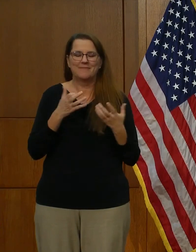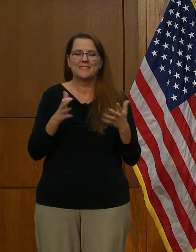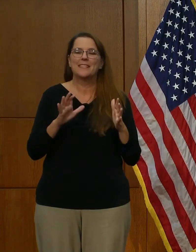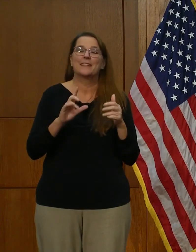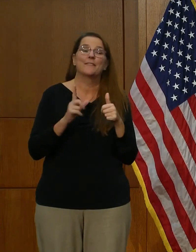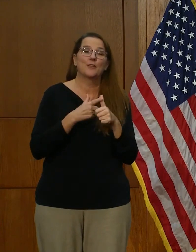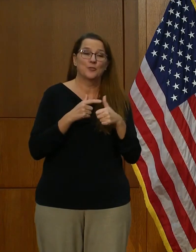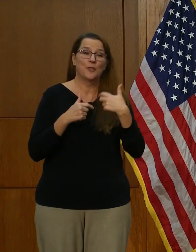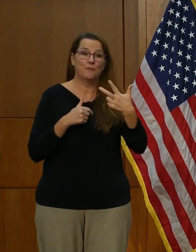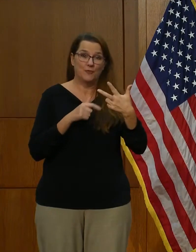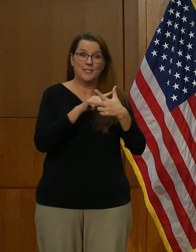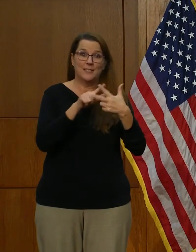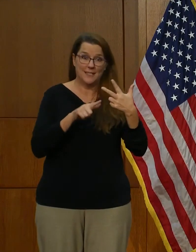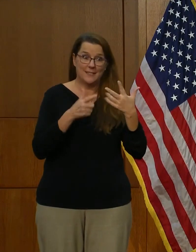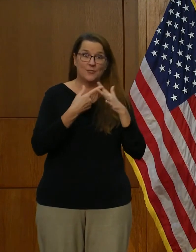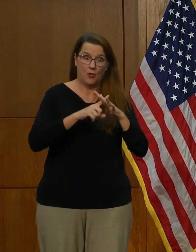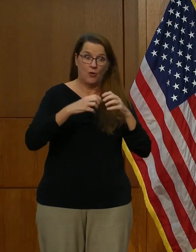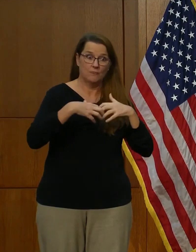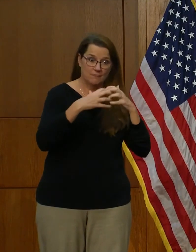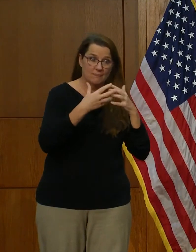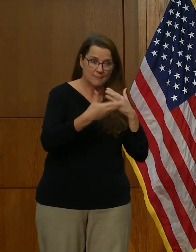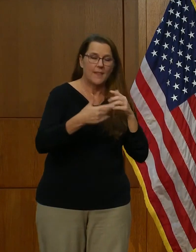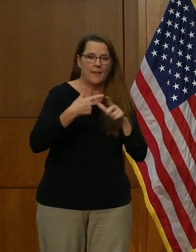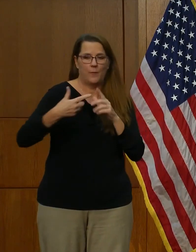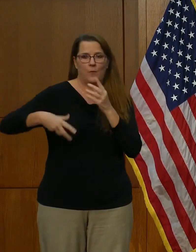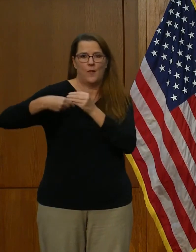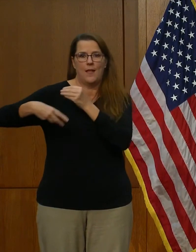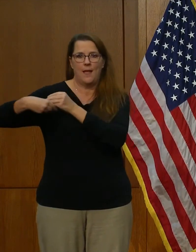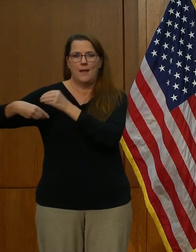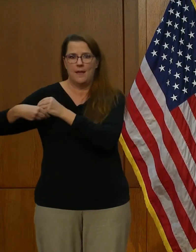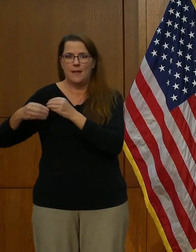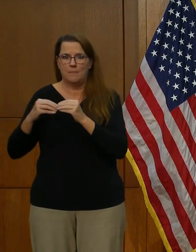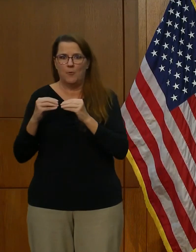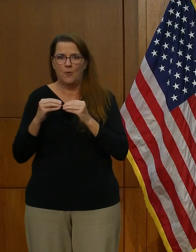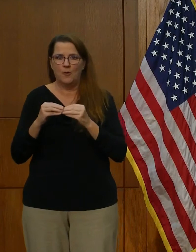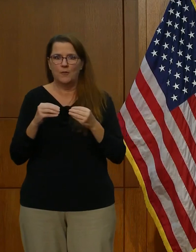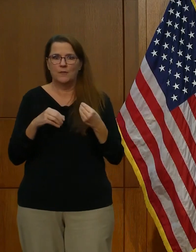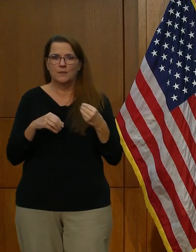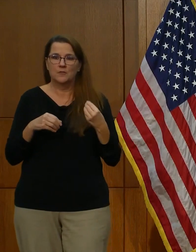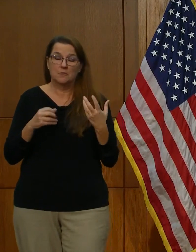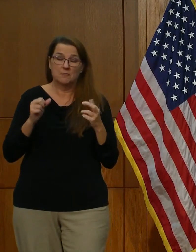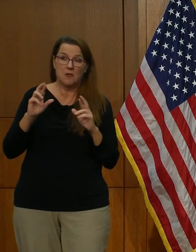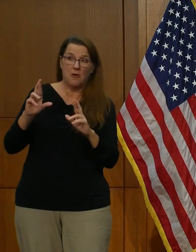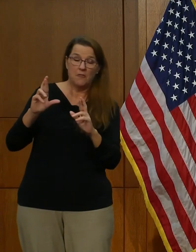GROUP COMES SKEWED AFTER HIS